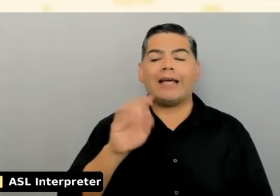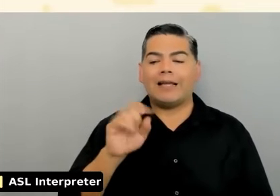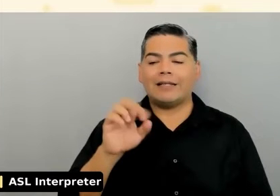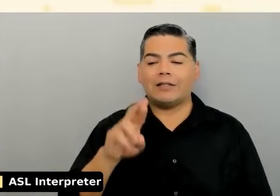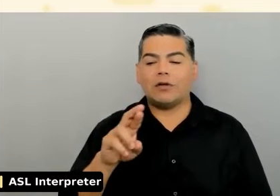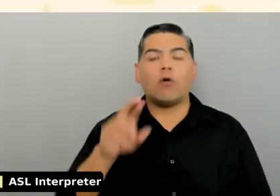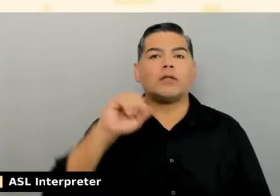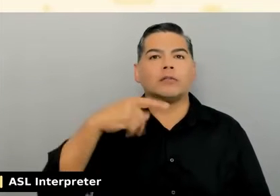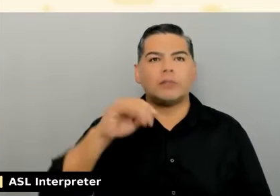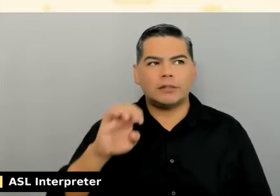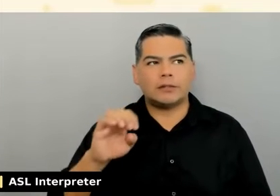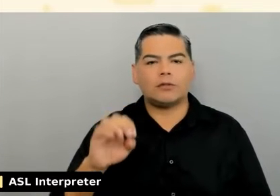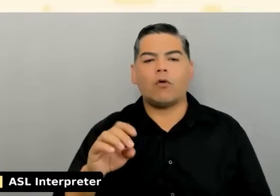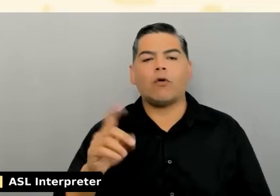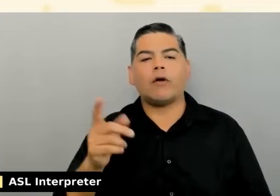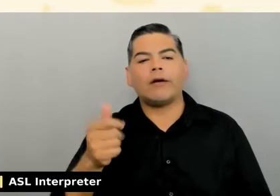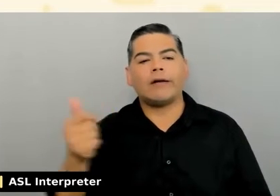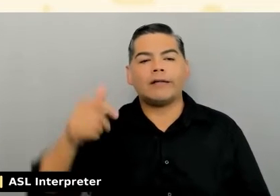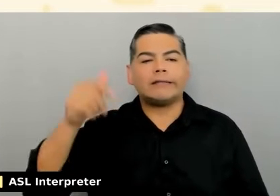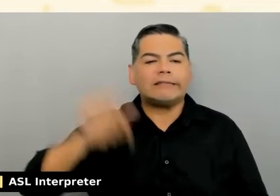or even the return key on the backside of things.